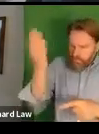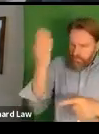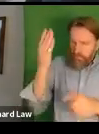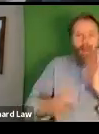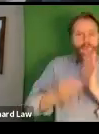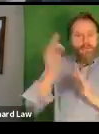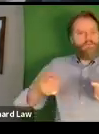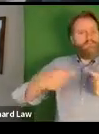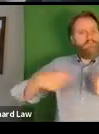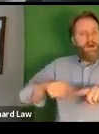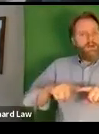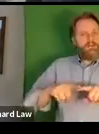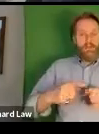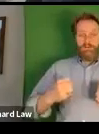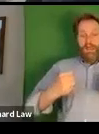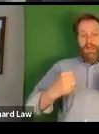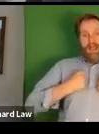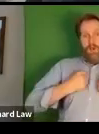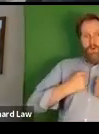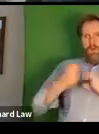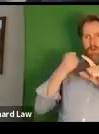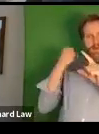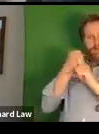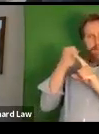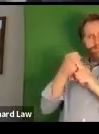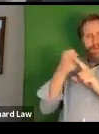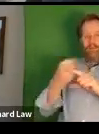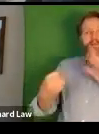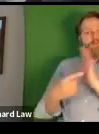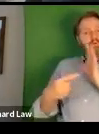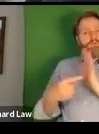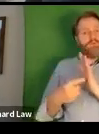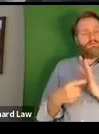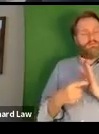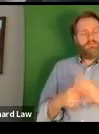become critical there's been a lot of rumor there's a public sector pay freeze